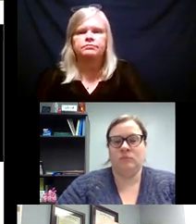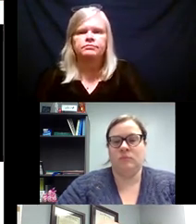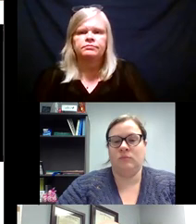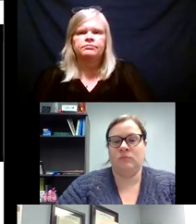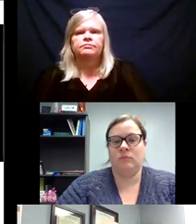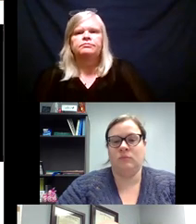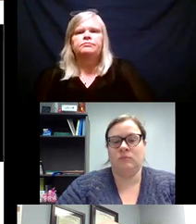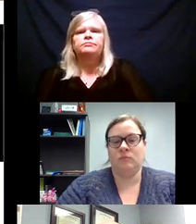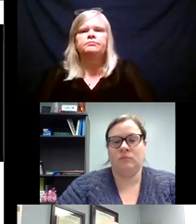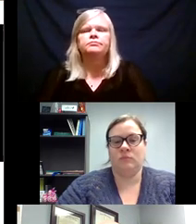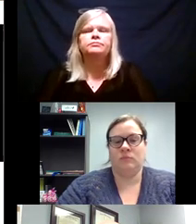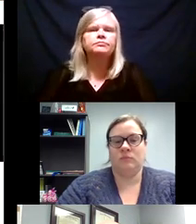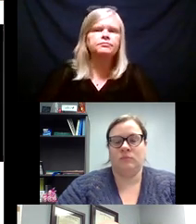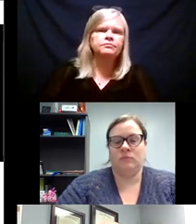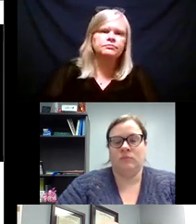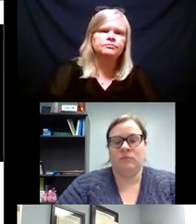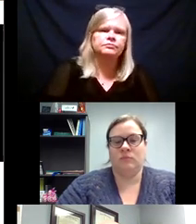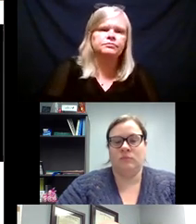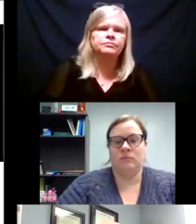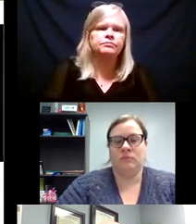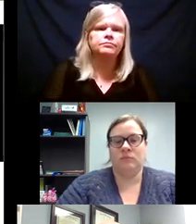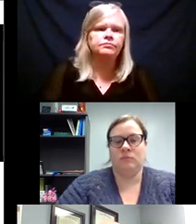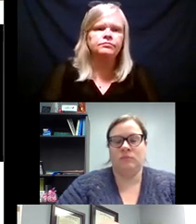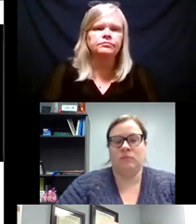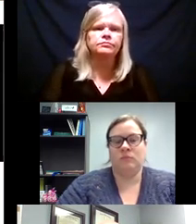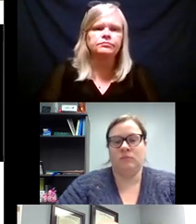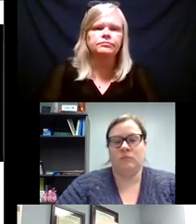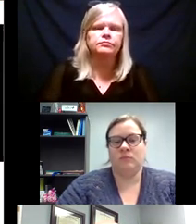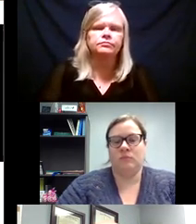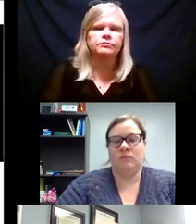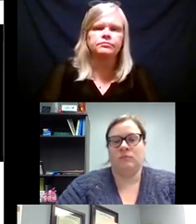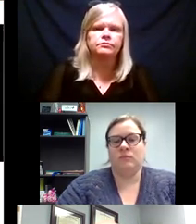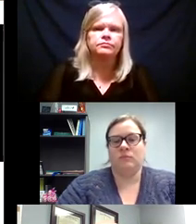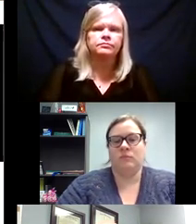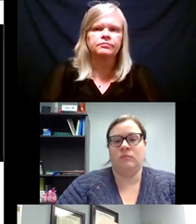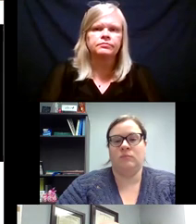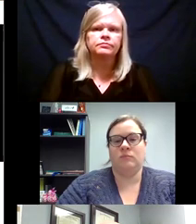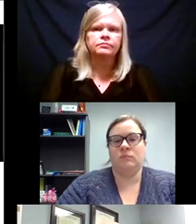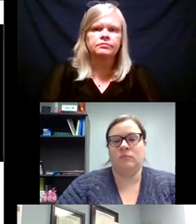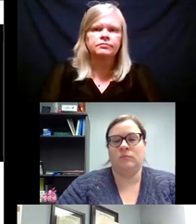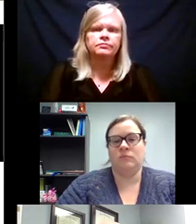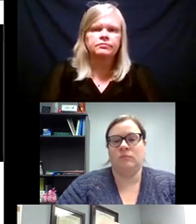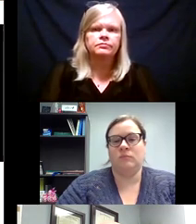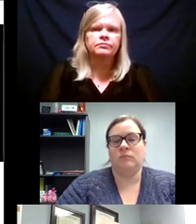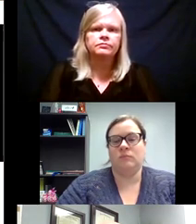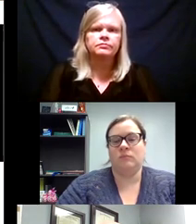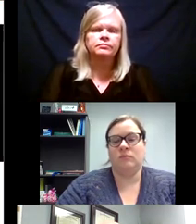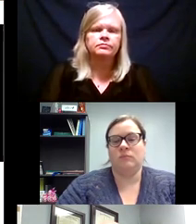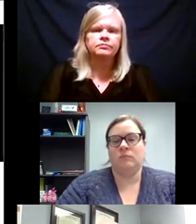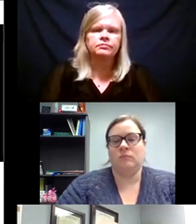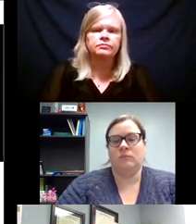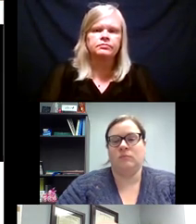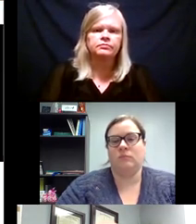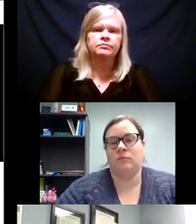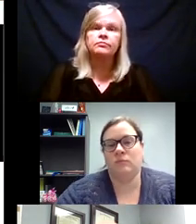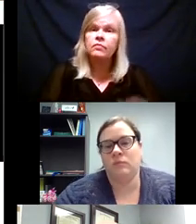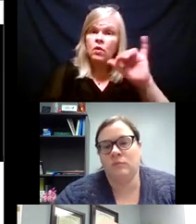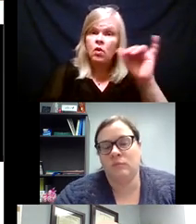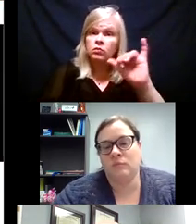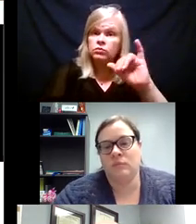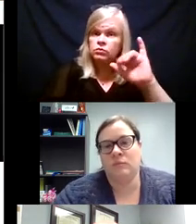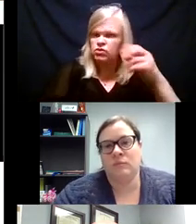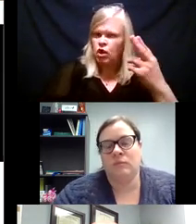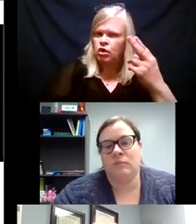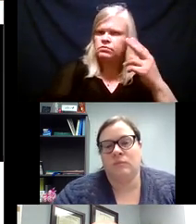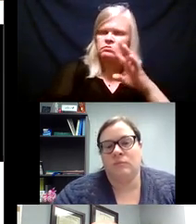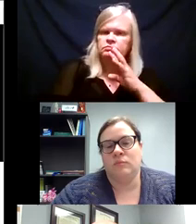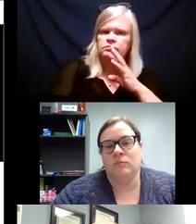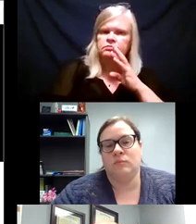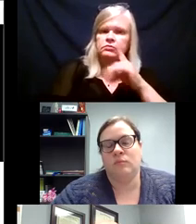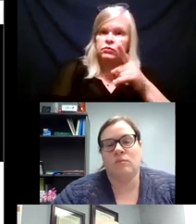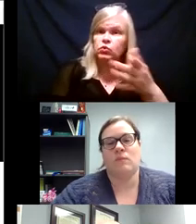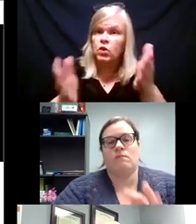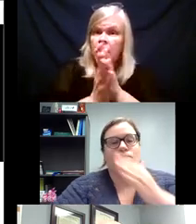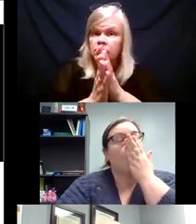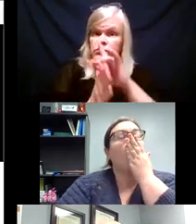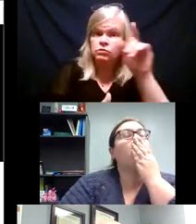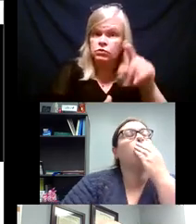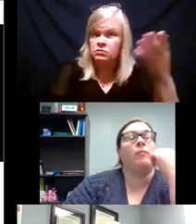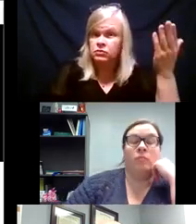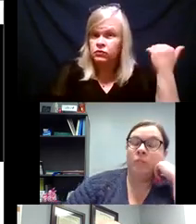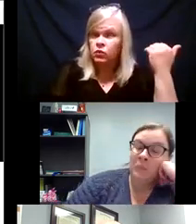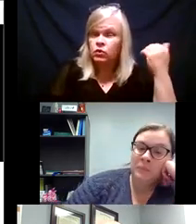ALSO, IF YOU ASKED A QUESTION PREVIOUSLY AND YOU DON'T THINK